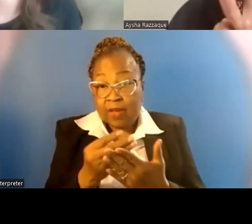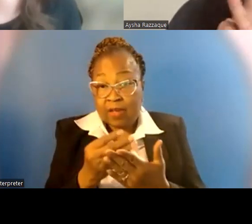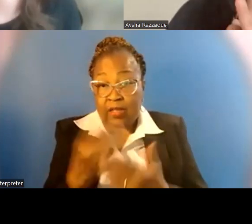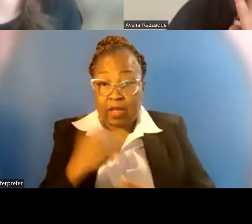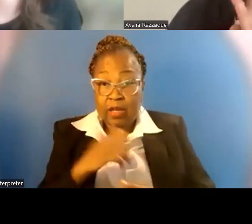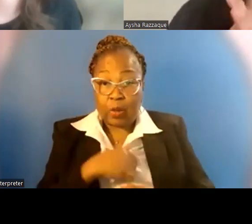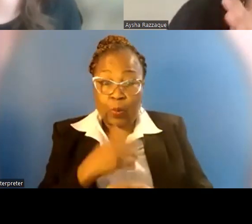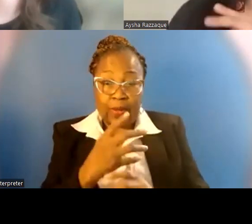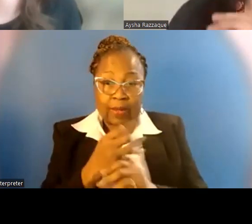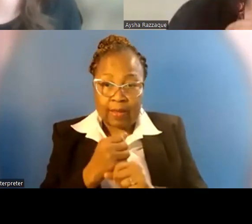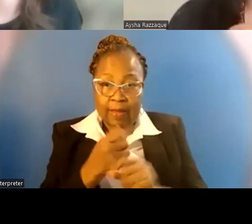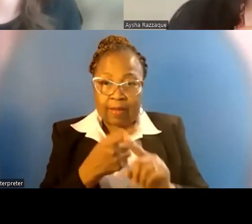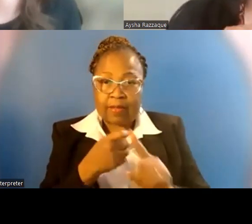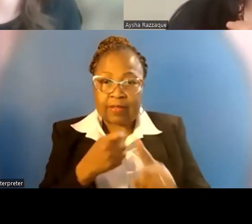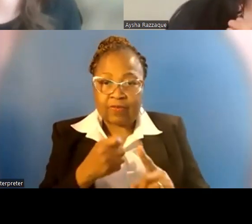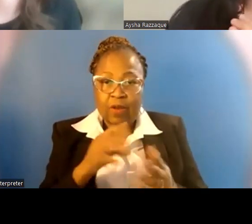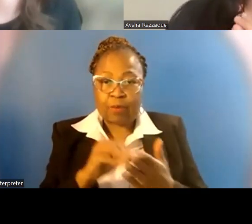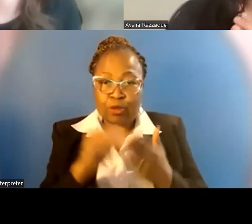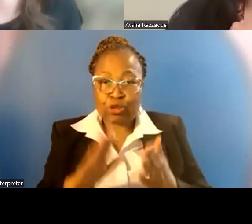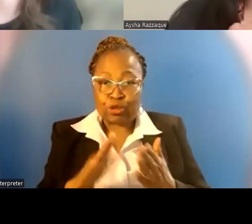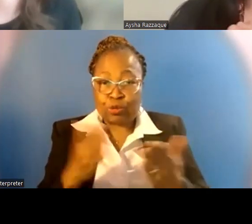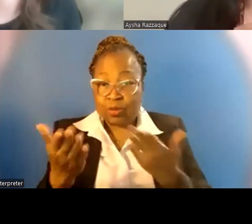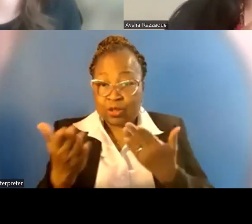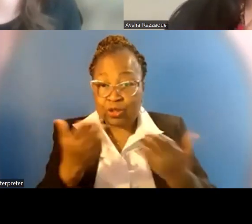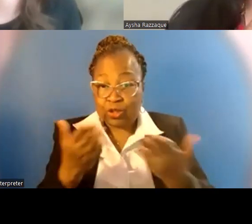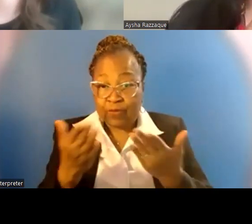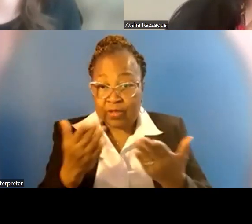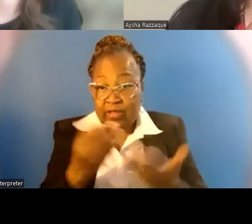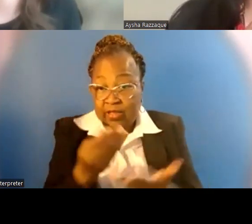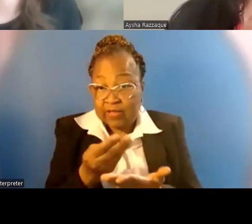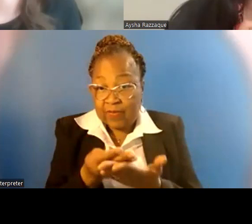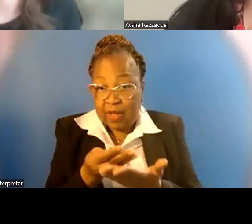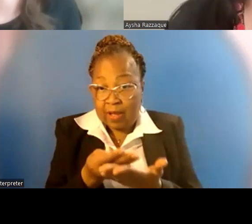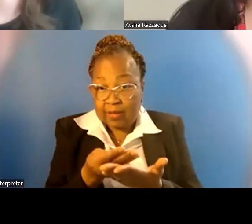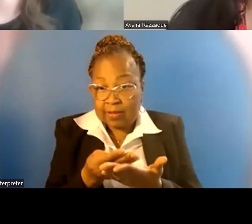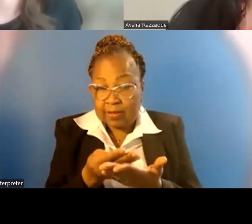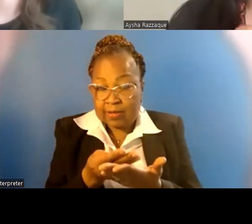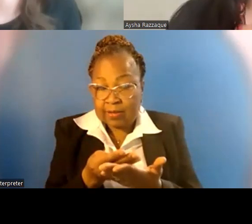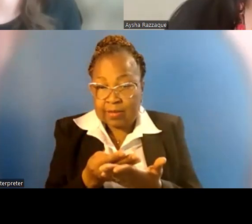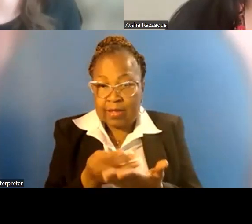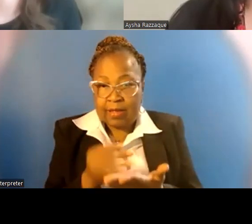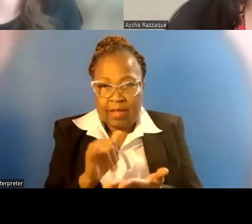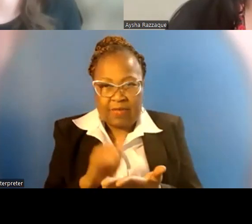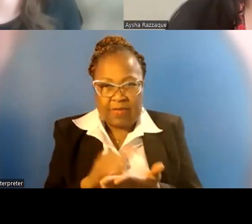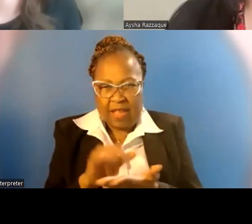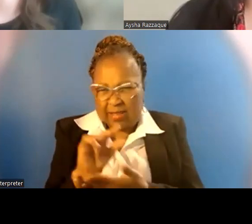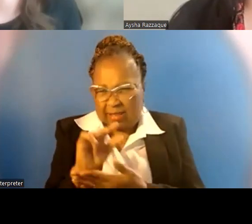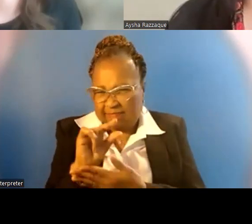is from student services funds. So that's a tiny portion of student tuition